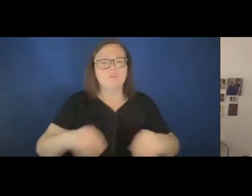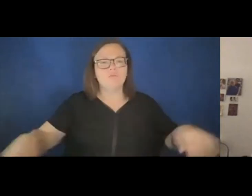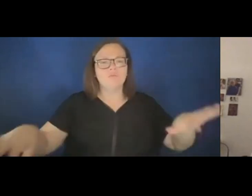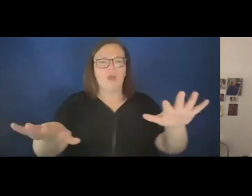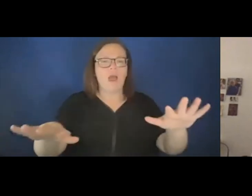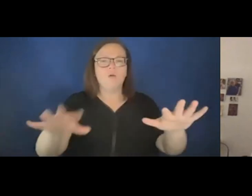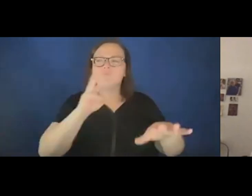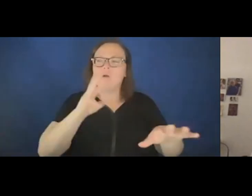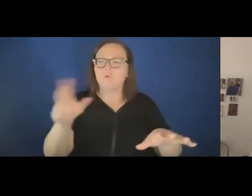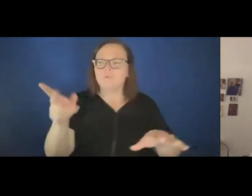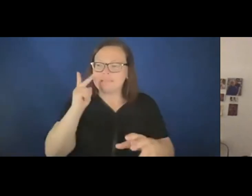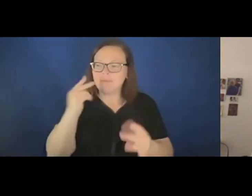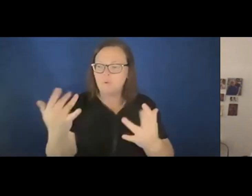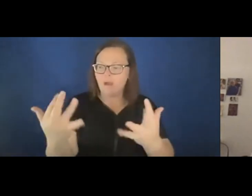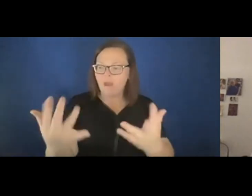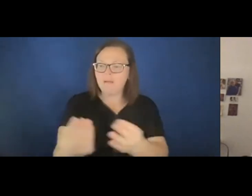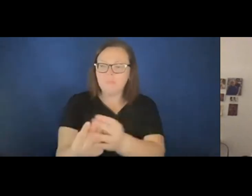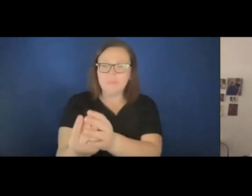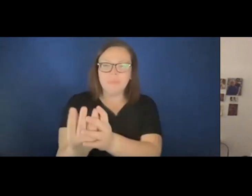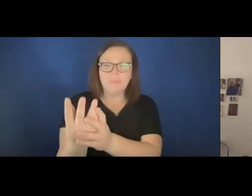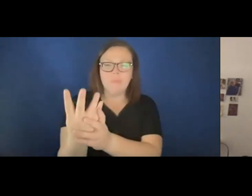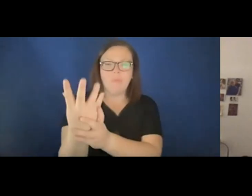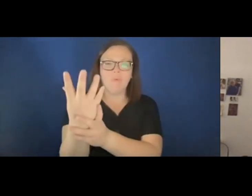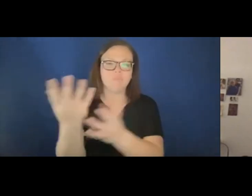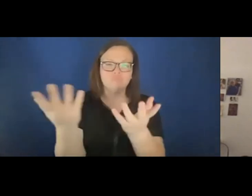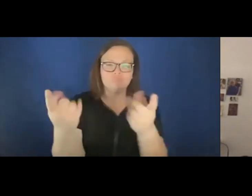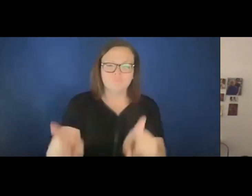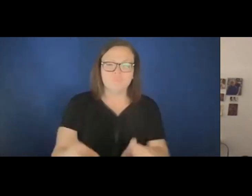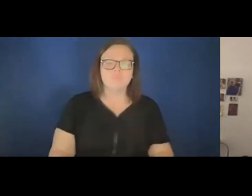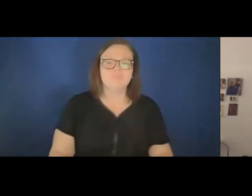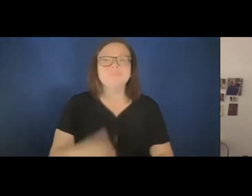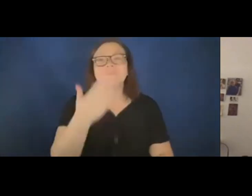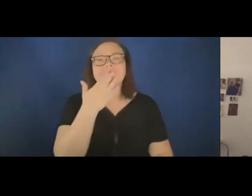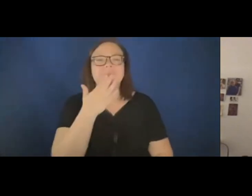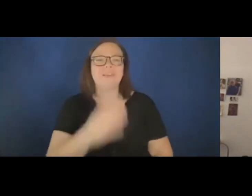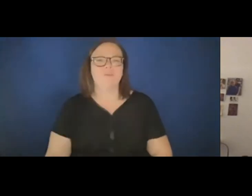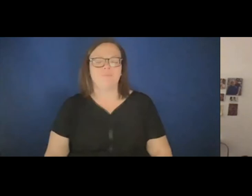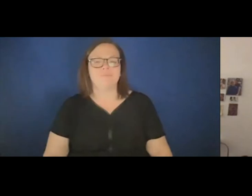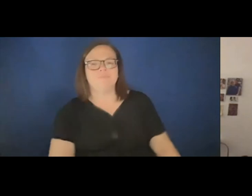what blooms, lush and verdant, in its wake. Thank you!